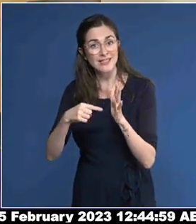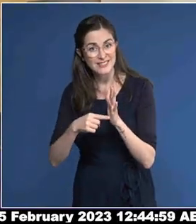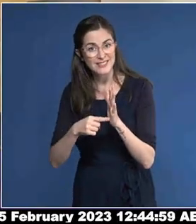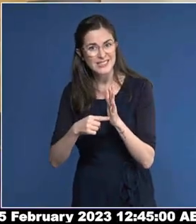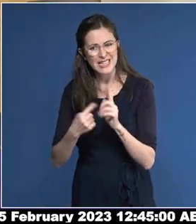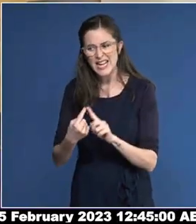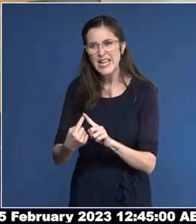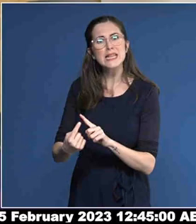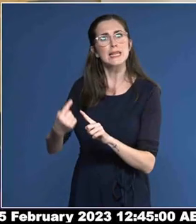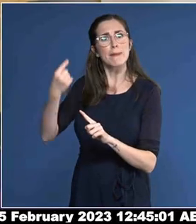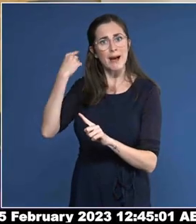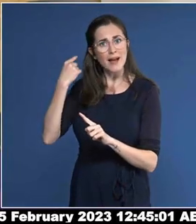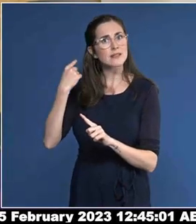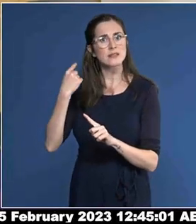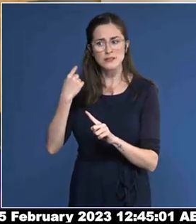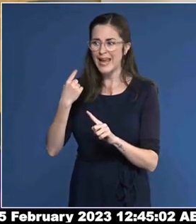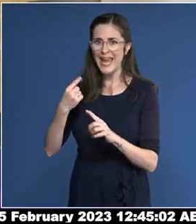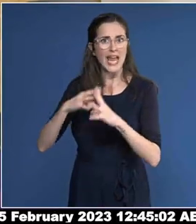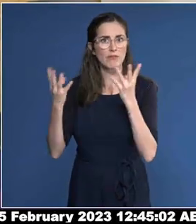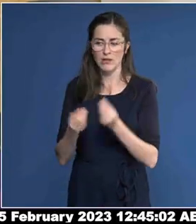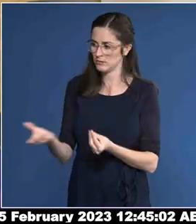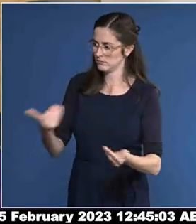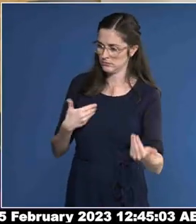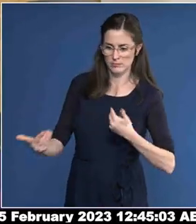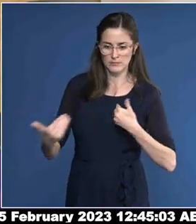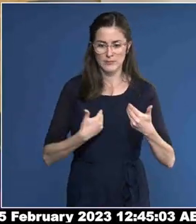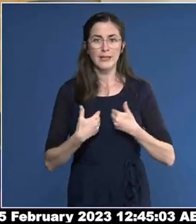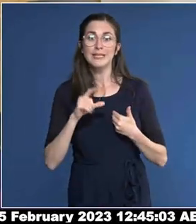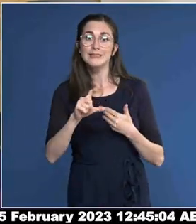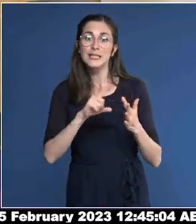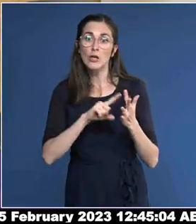everything went through the CEO and that the board was really dependent on the extent to